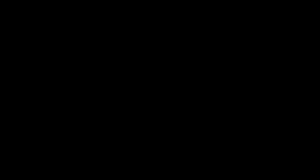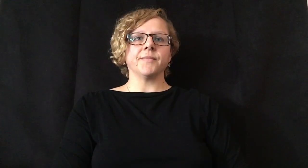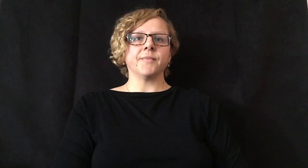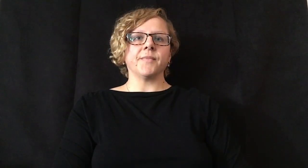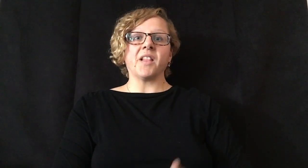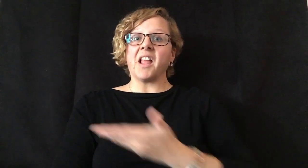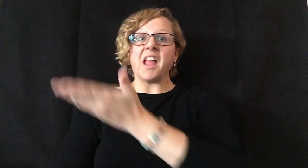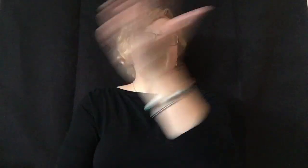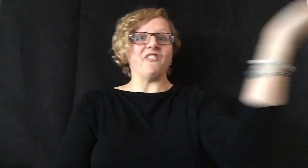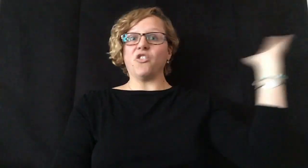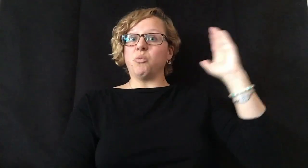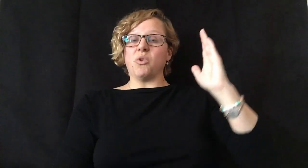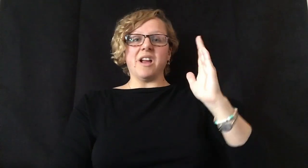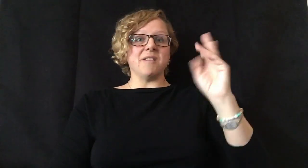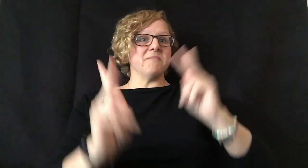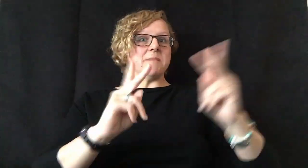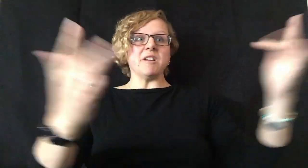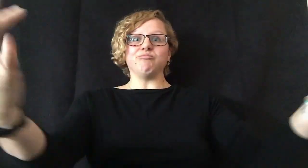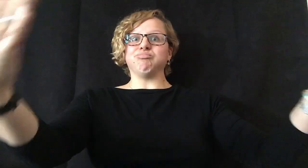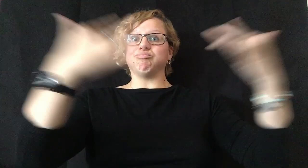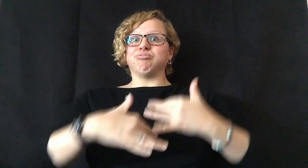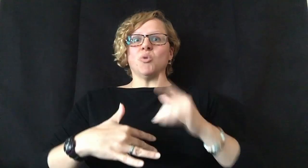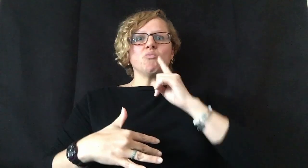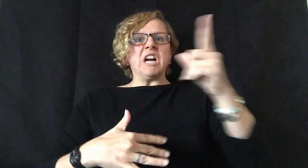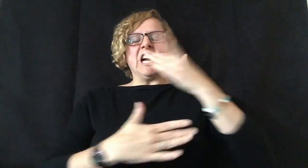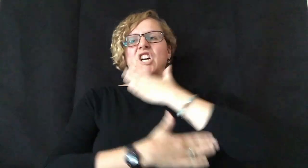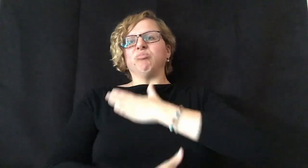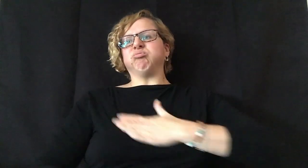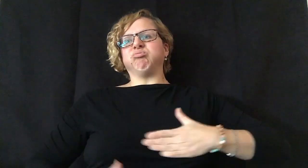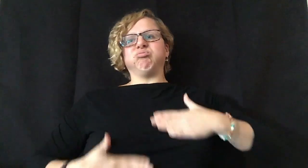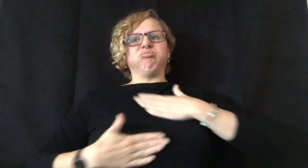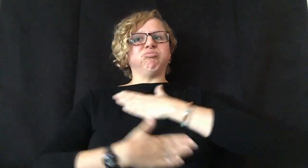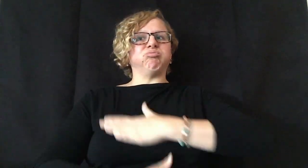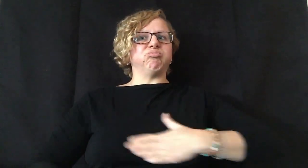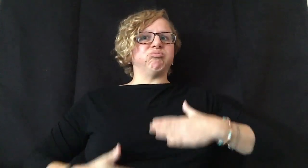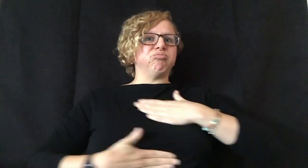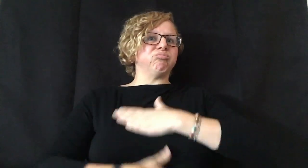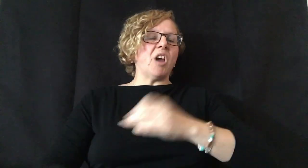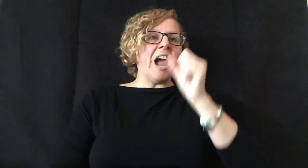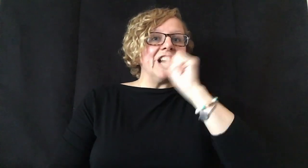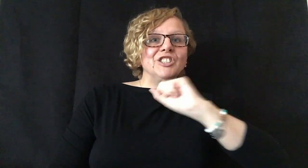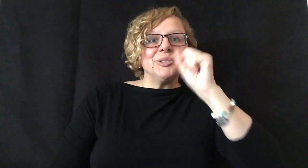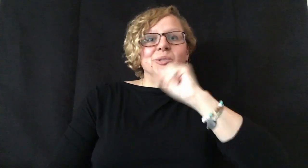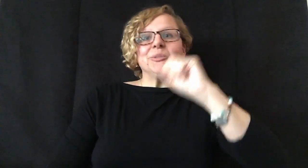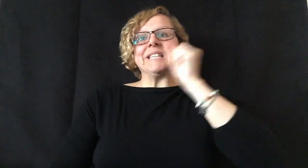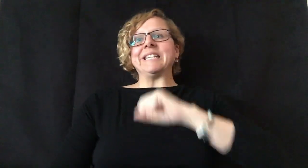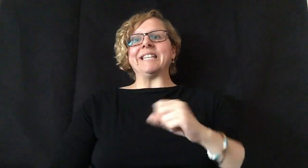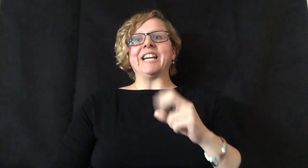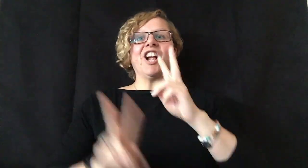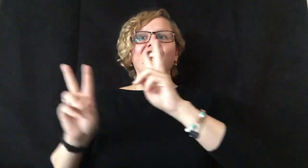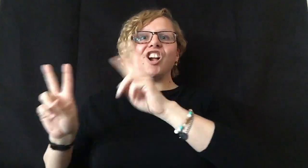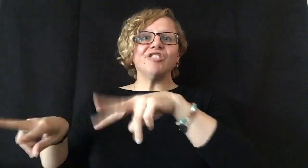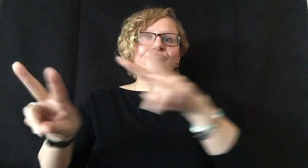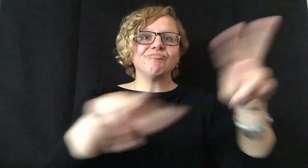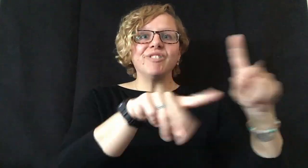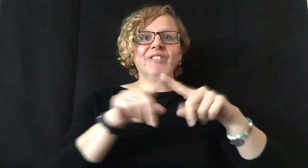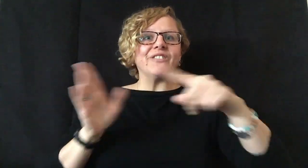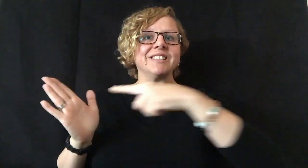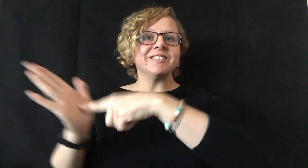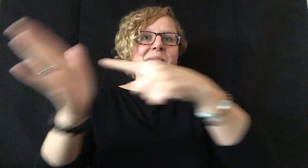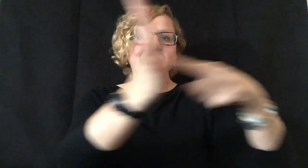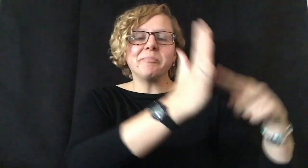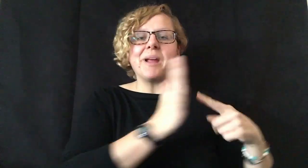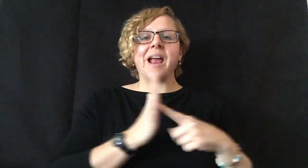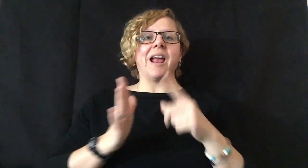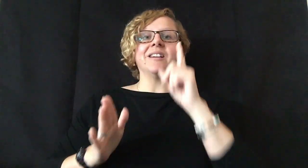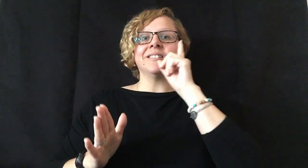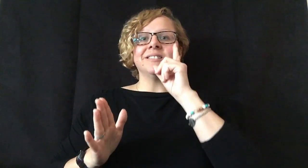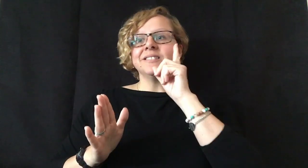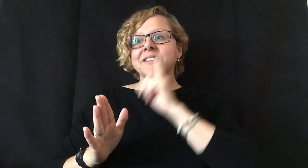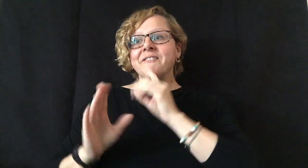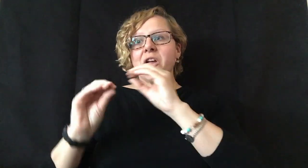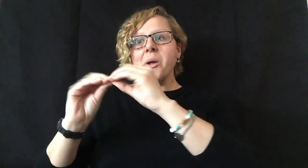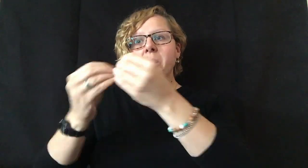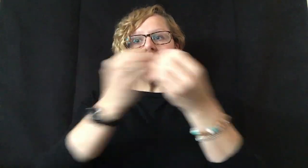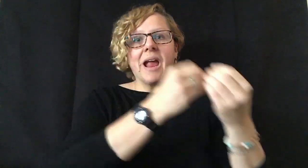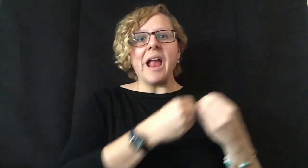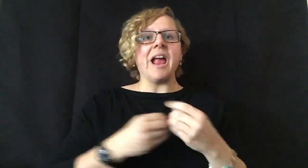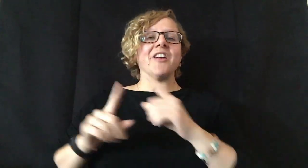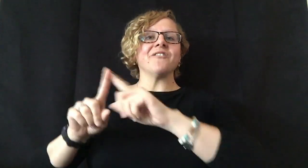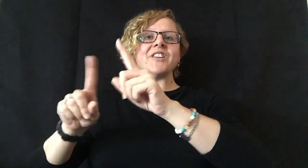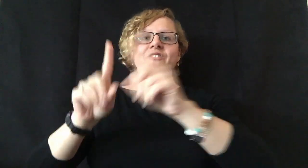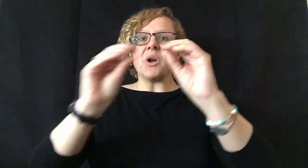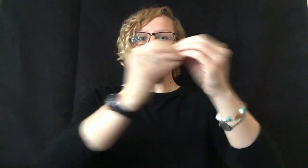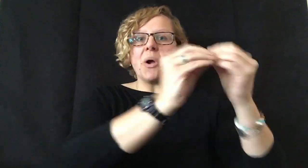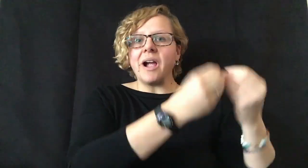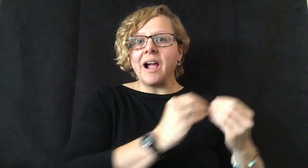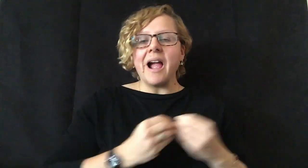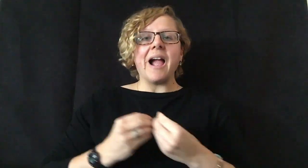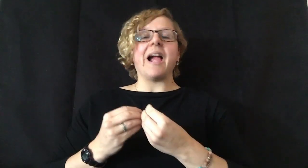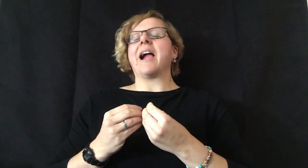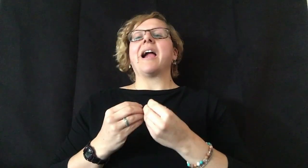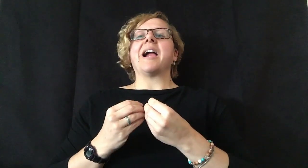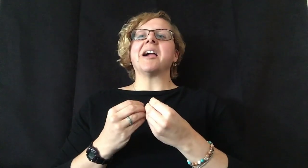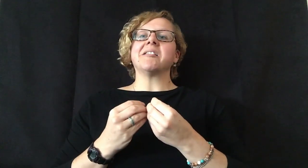Everyone enjoyed ice cream, checked out the displays of different organizations as well as Sir James Whitney